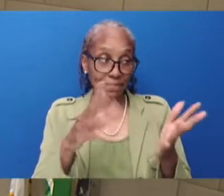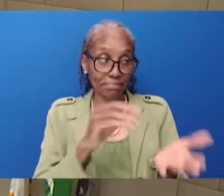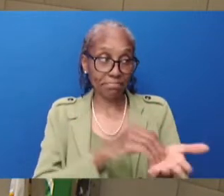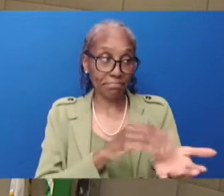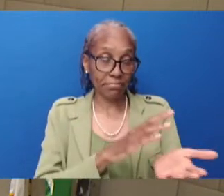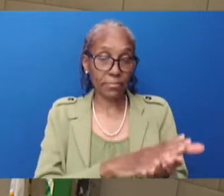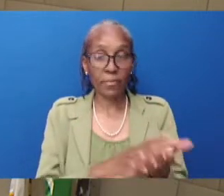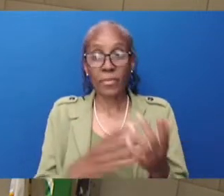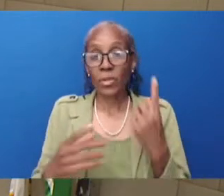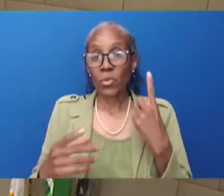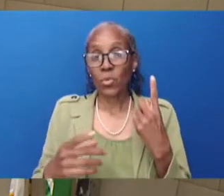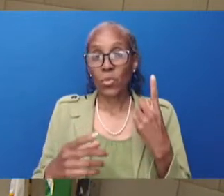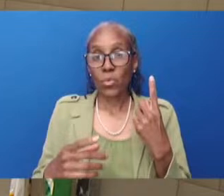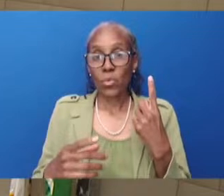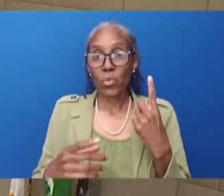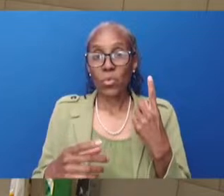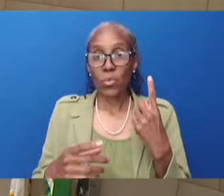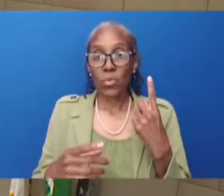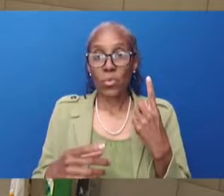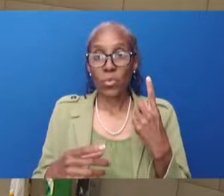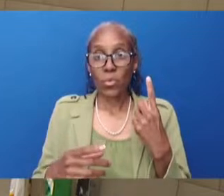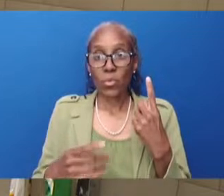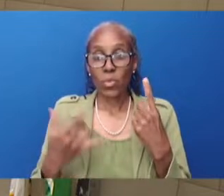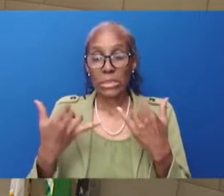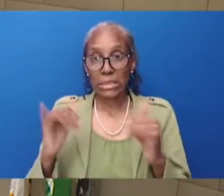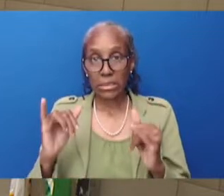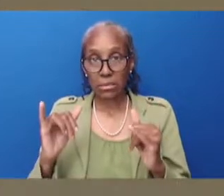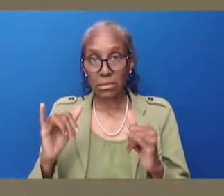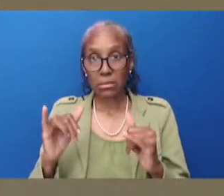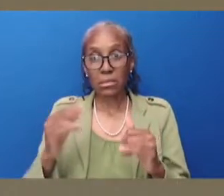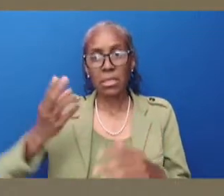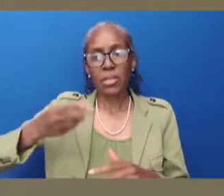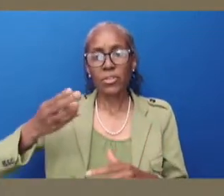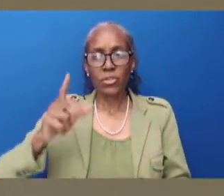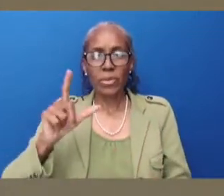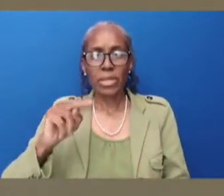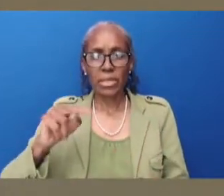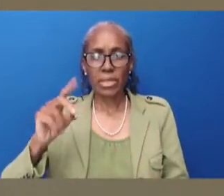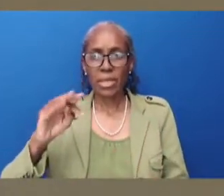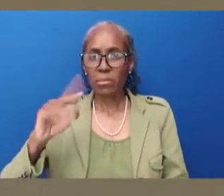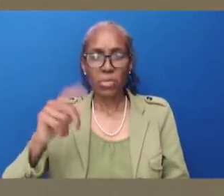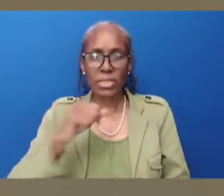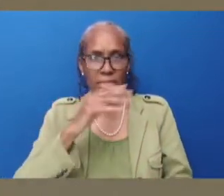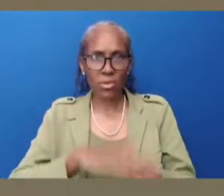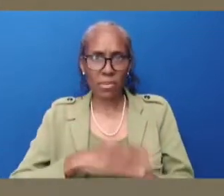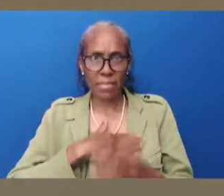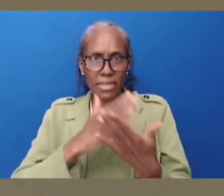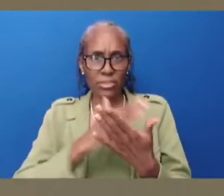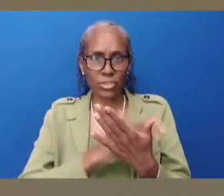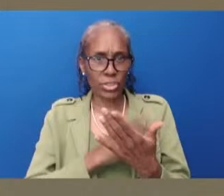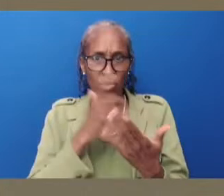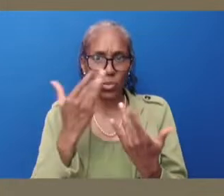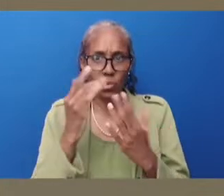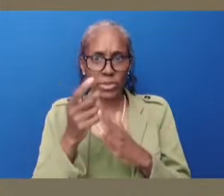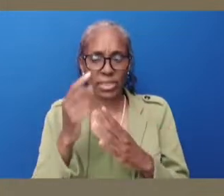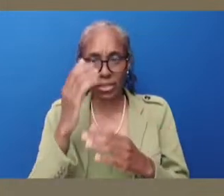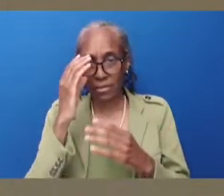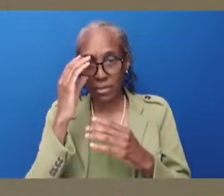AYE? AYES HAVE IT, MADAM CLERK.